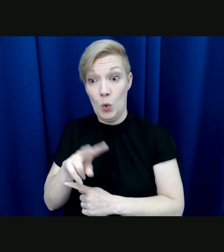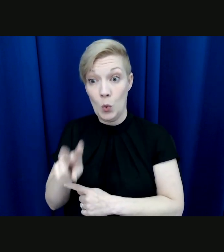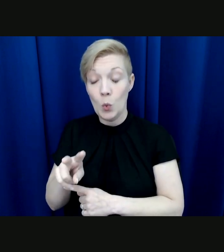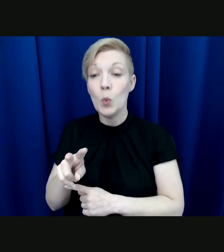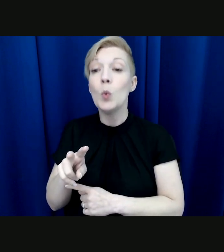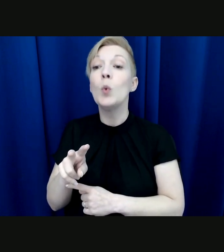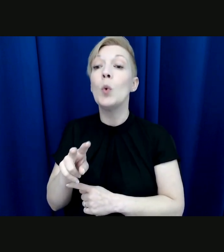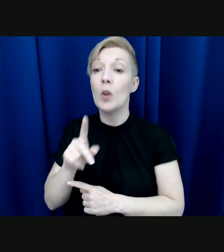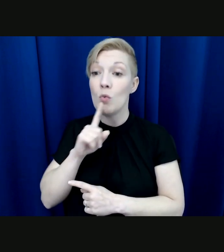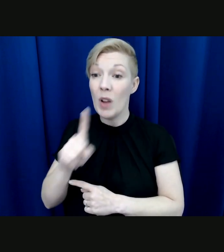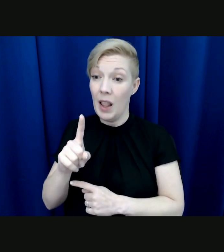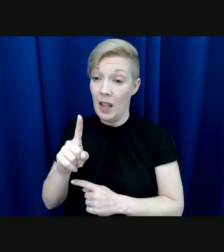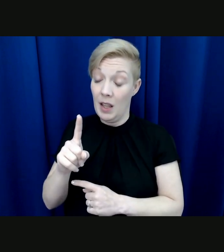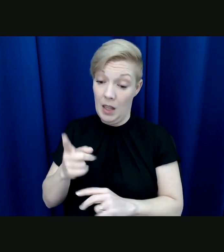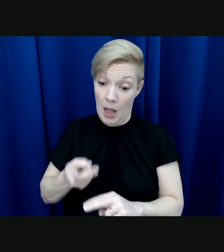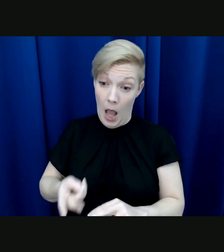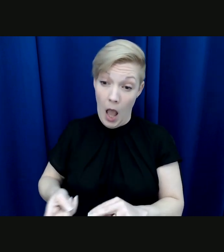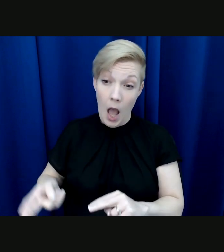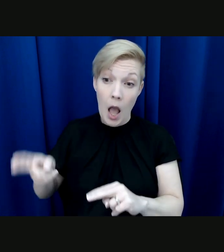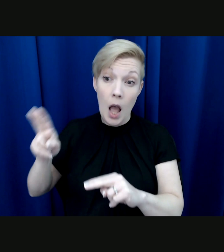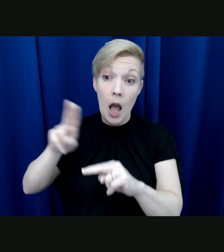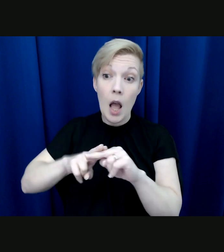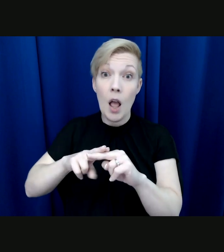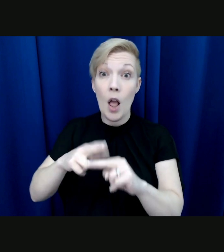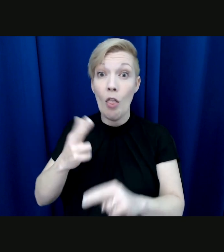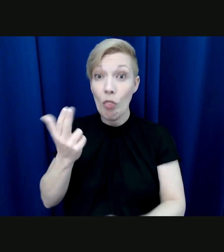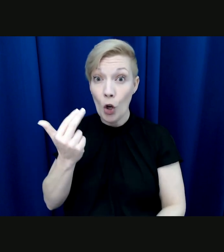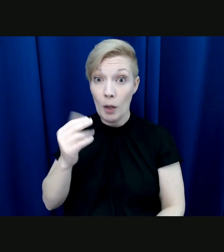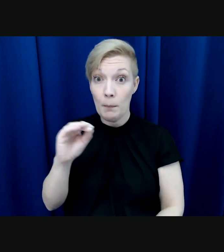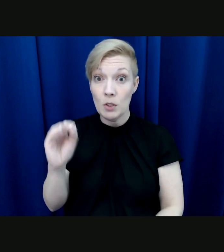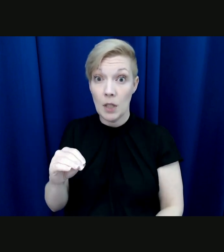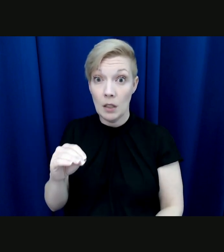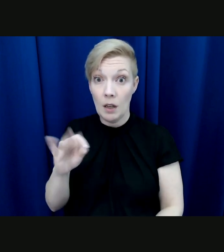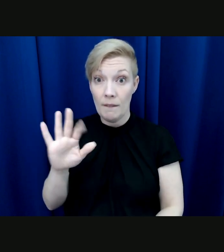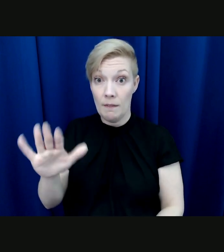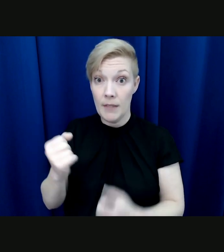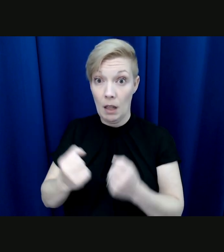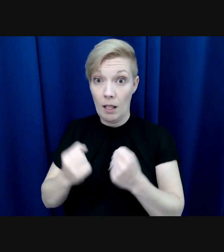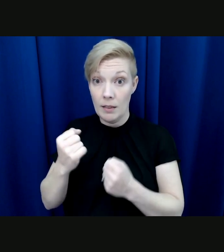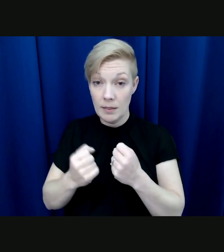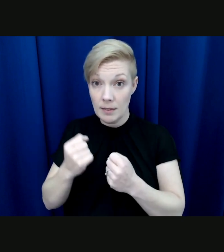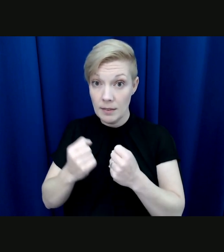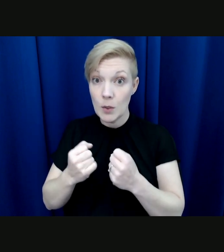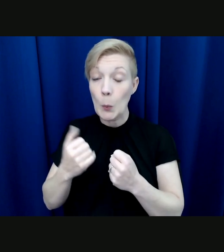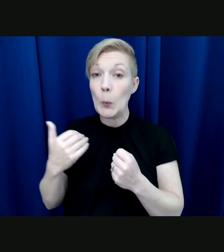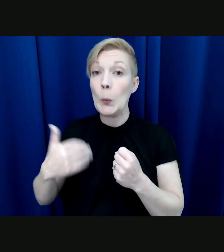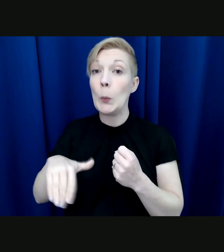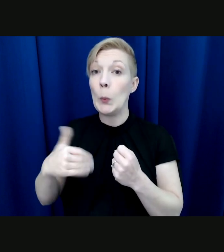They moved that number from 1.5 percent to 13 percent. And so there's lots of good news stories